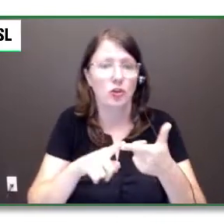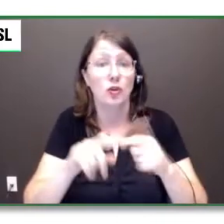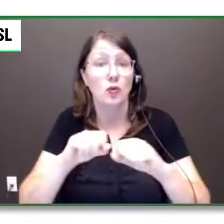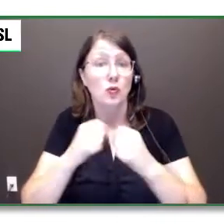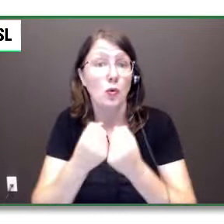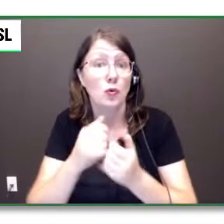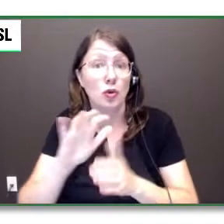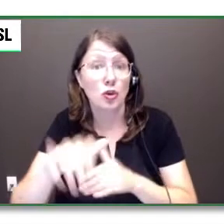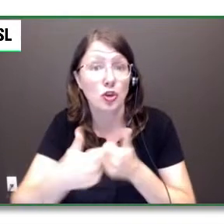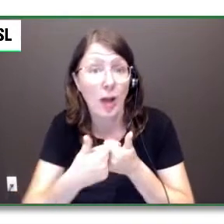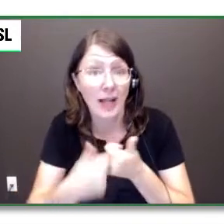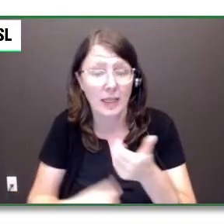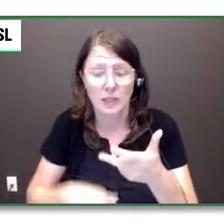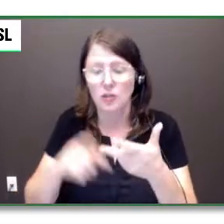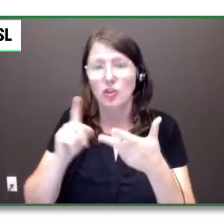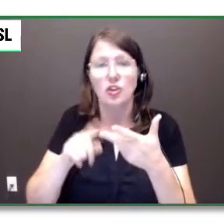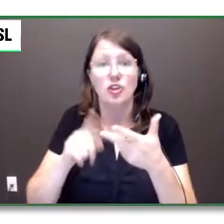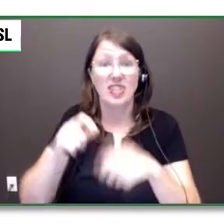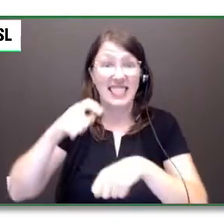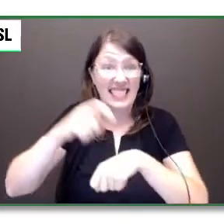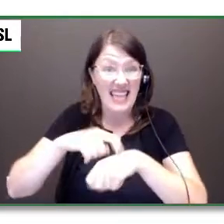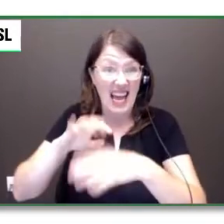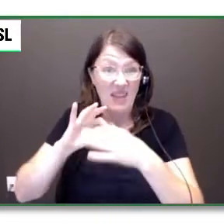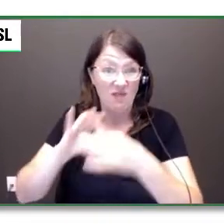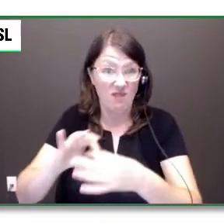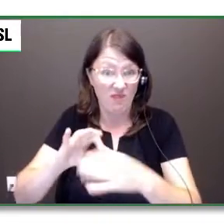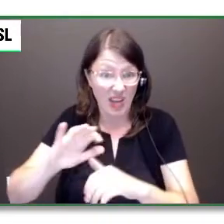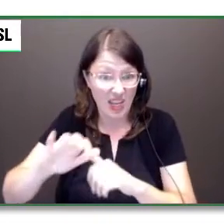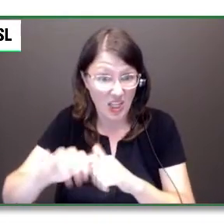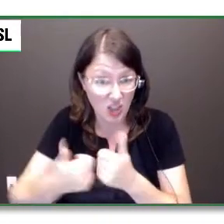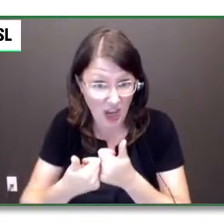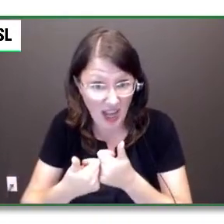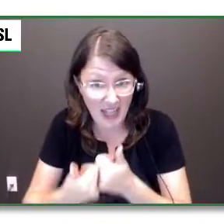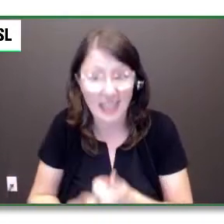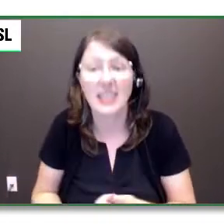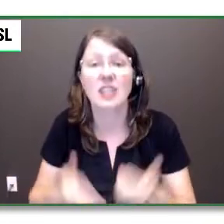think a lot of the speakers have already spoken about a lot, and personal factors.